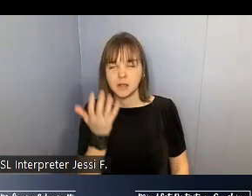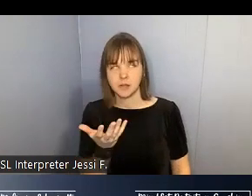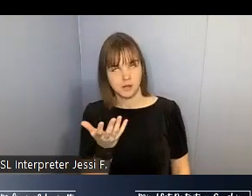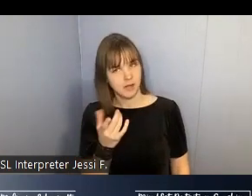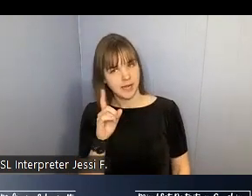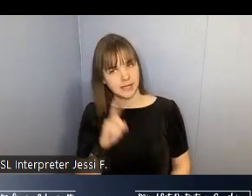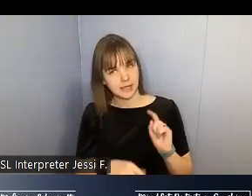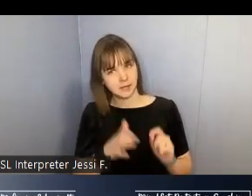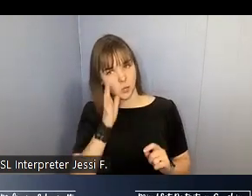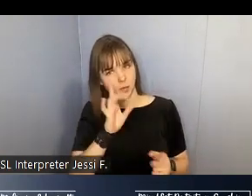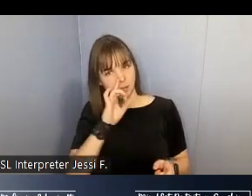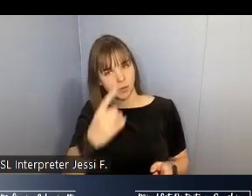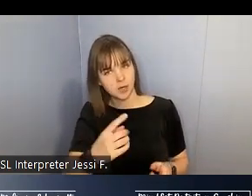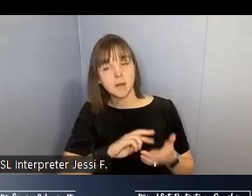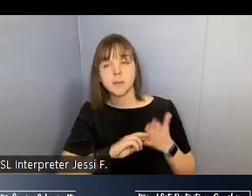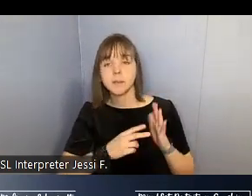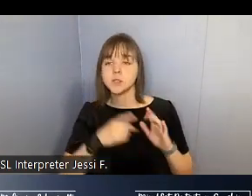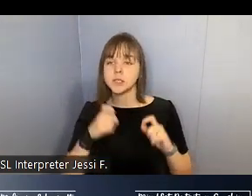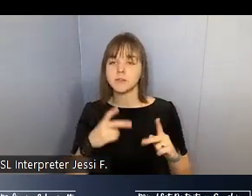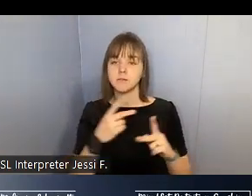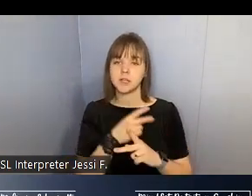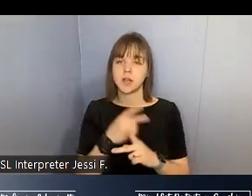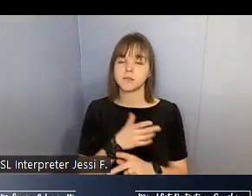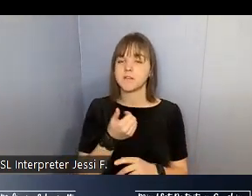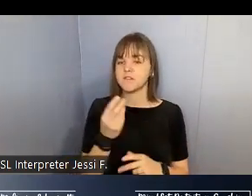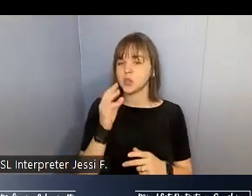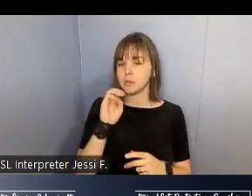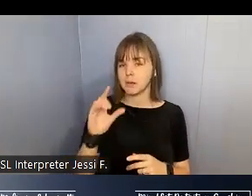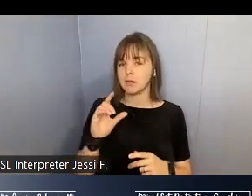again, then maybe you've got a couple of meals in rotation. Every other day, you're alternating.